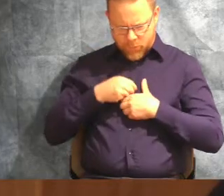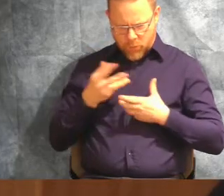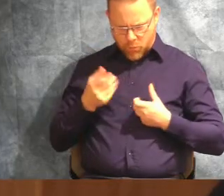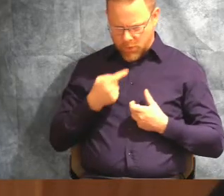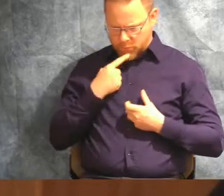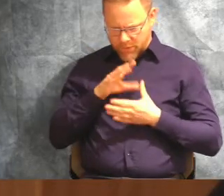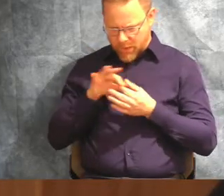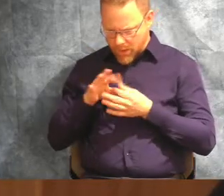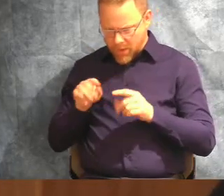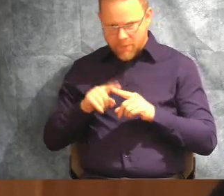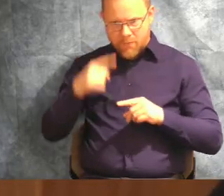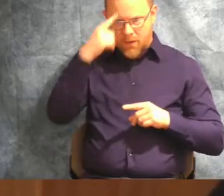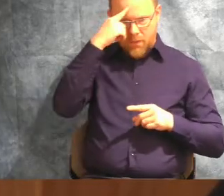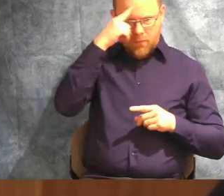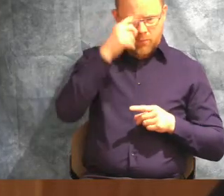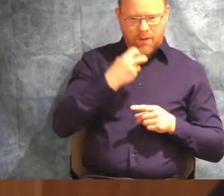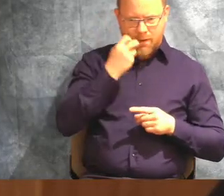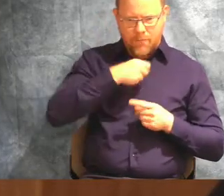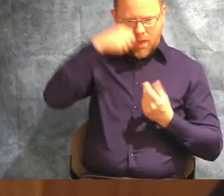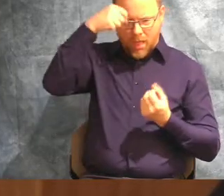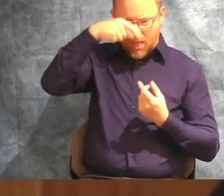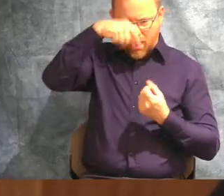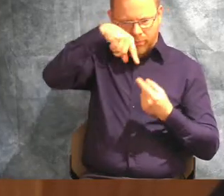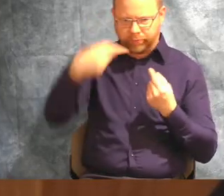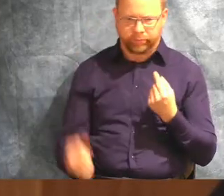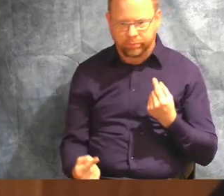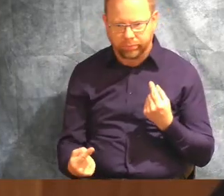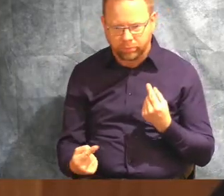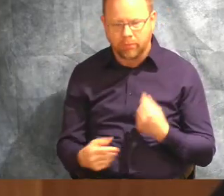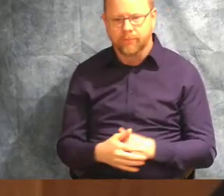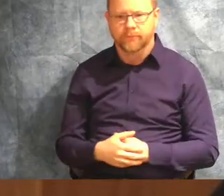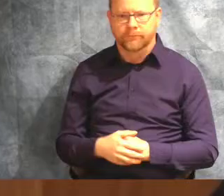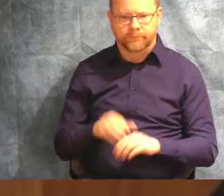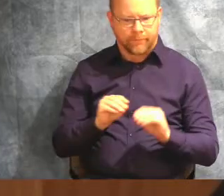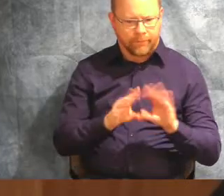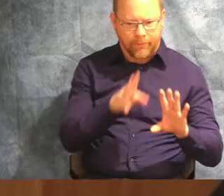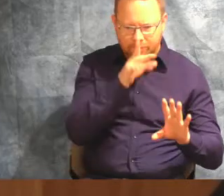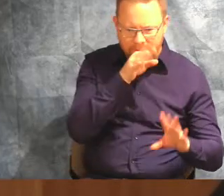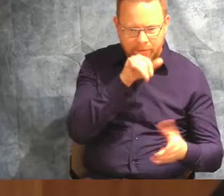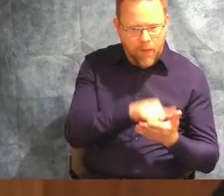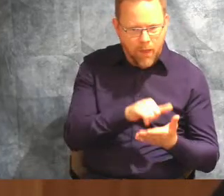mouth struggle to work together to produce the words clearly. I was diagnosed with apraxia when I